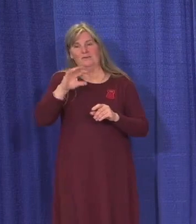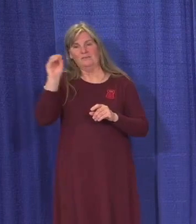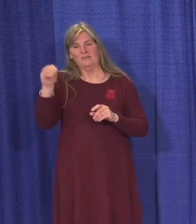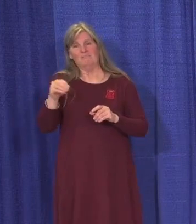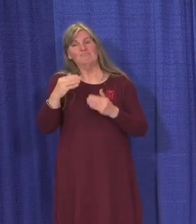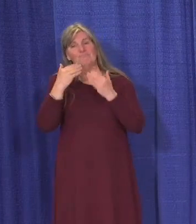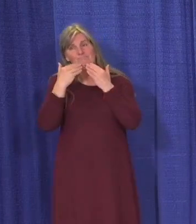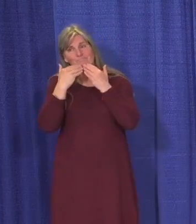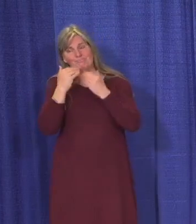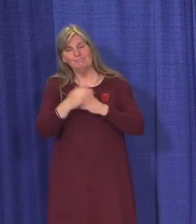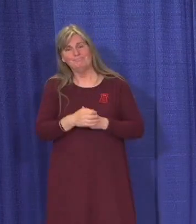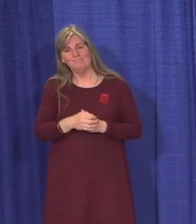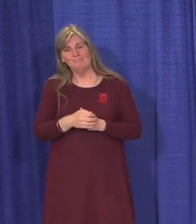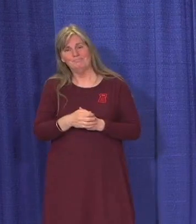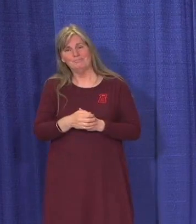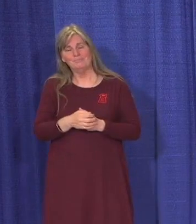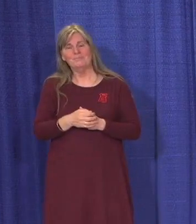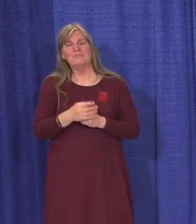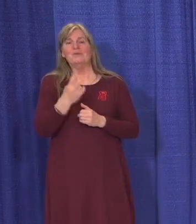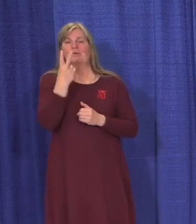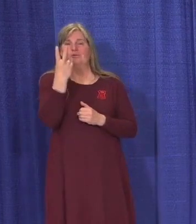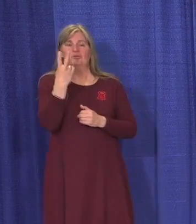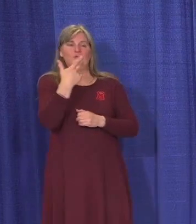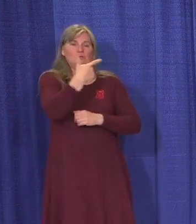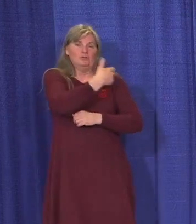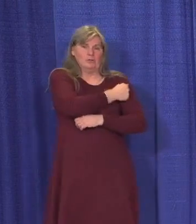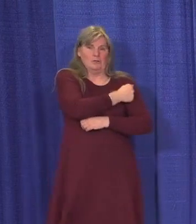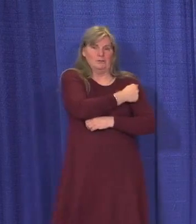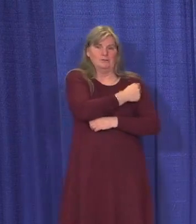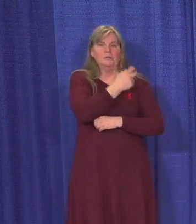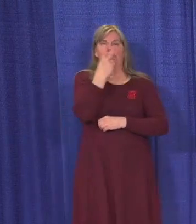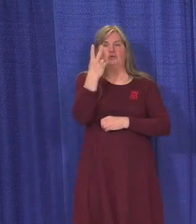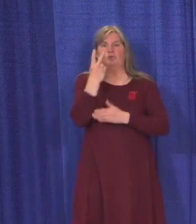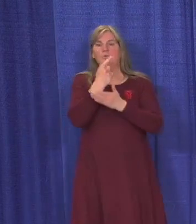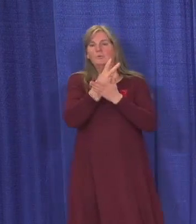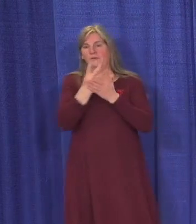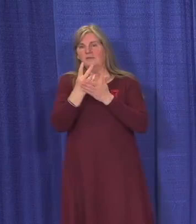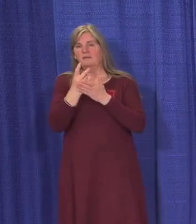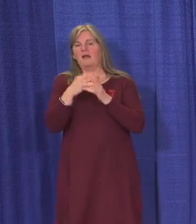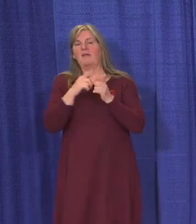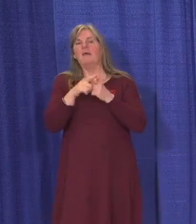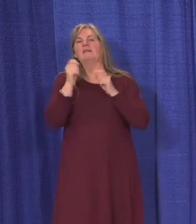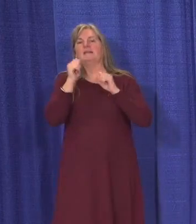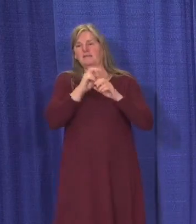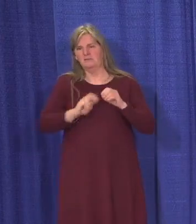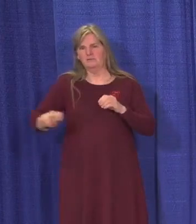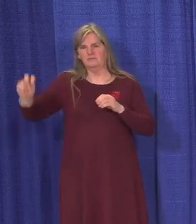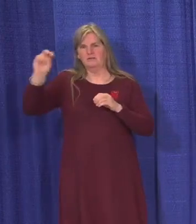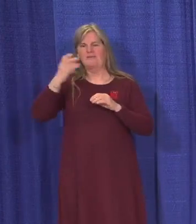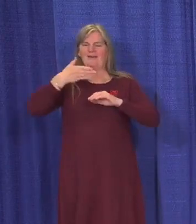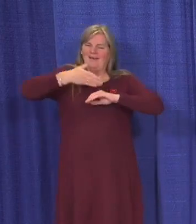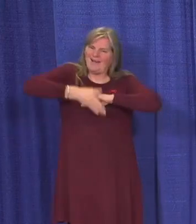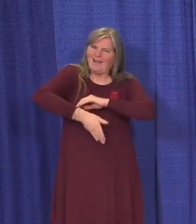in the restrictions faced and the fact that 74 percent of eligible adult Yukoners have had